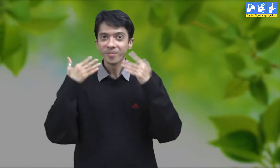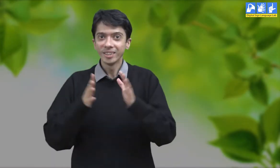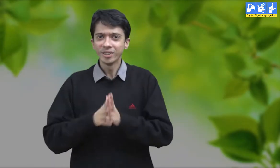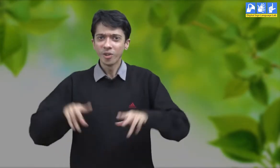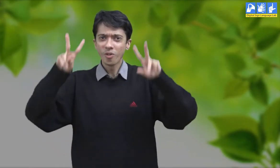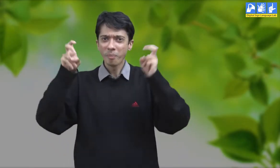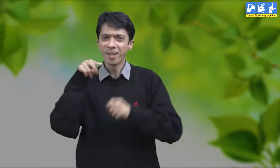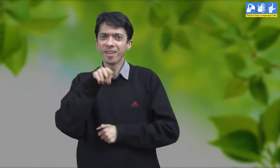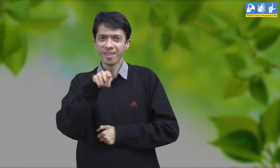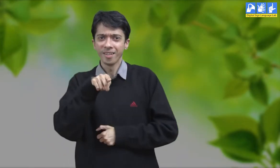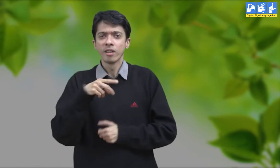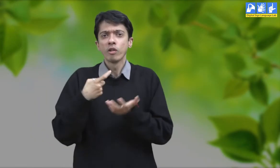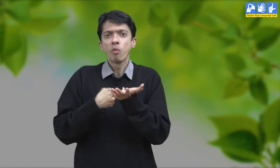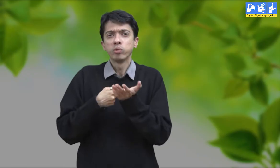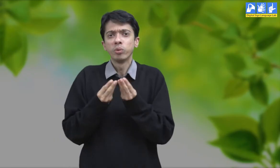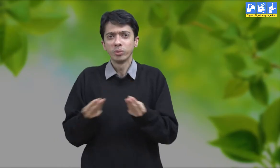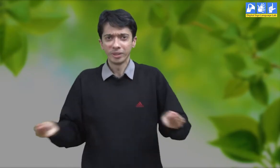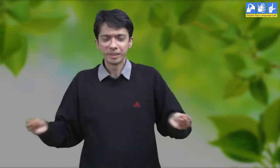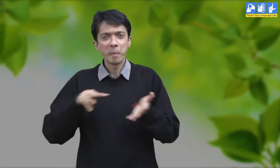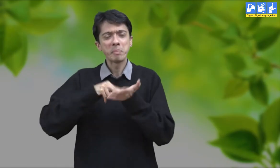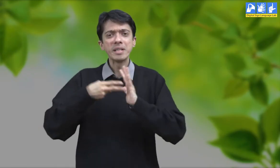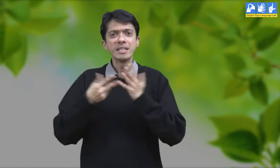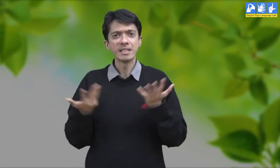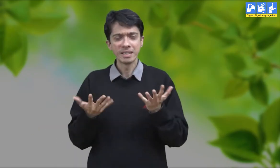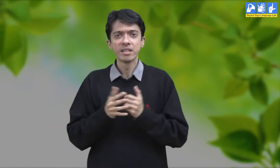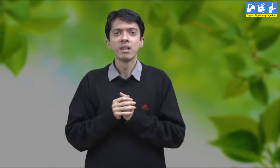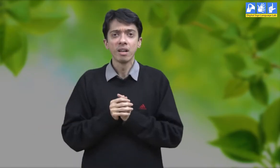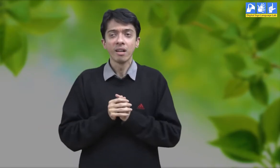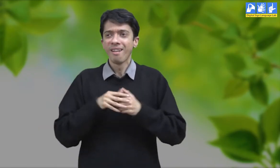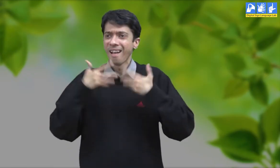Did you see that topic? What is resource?